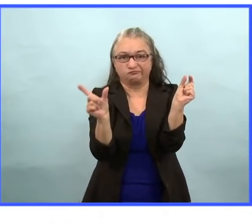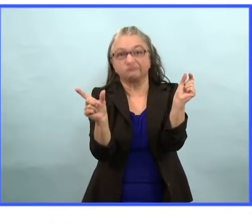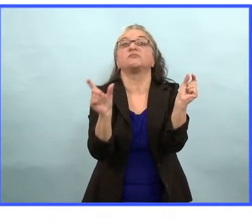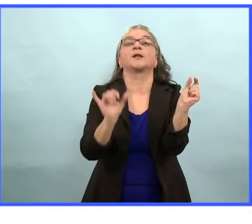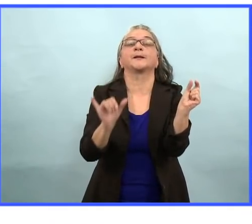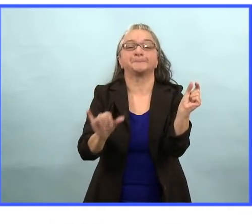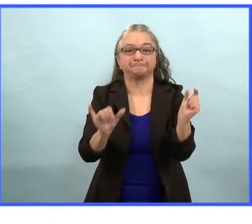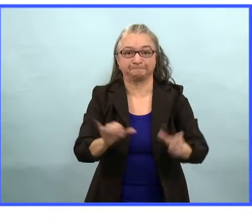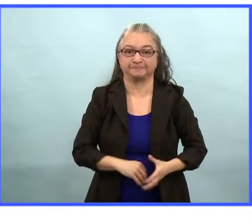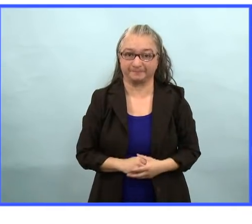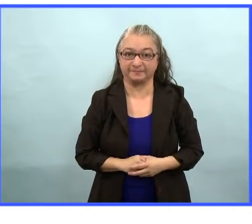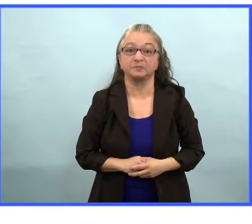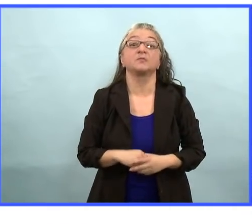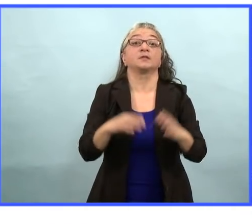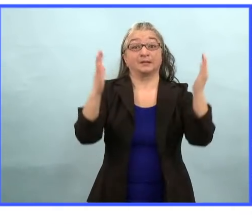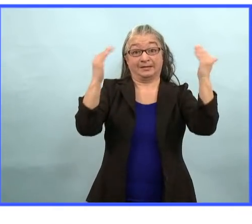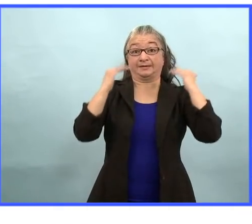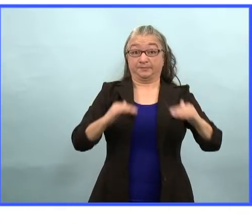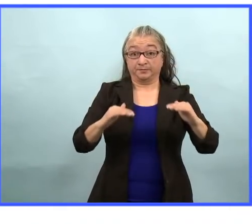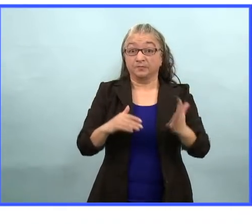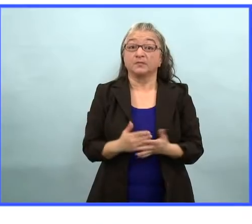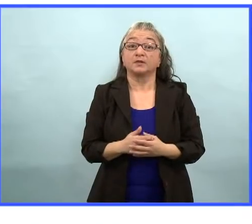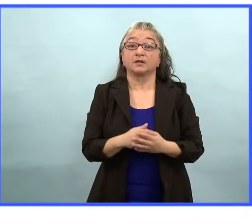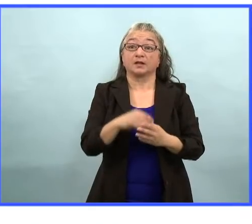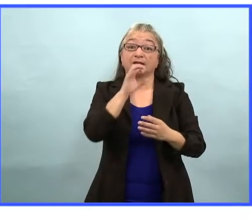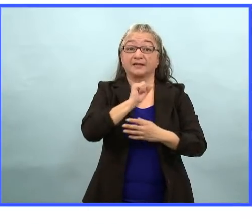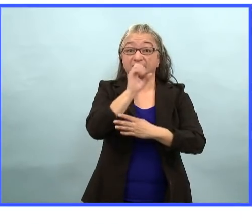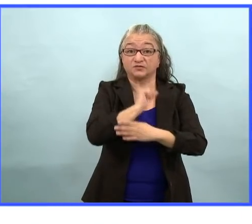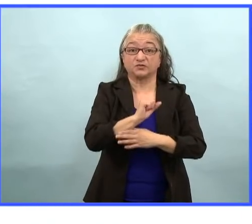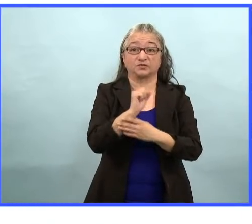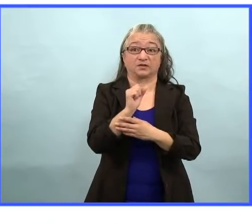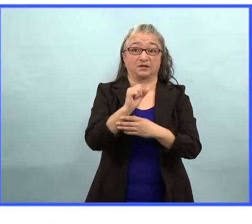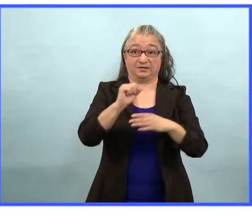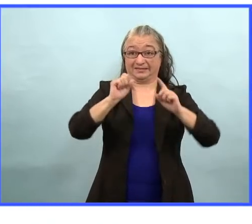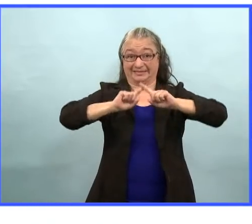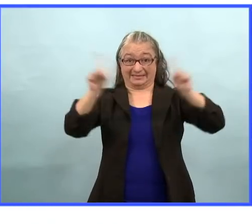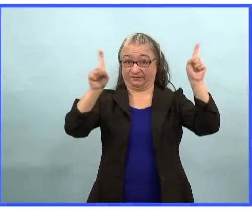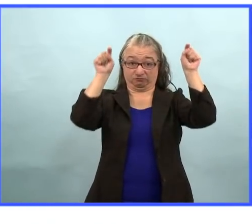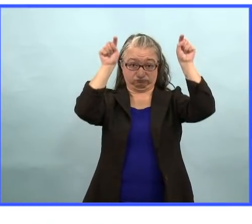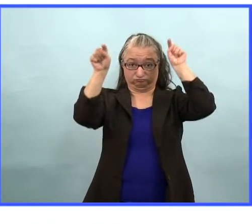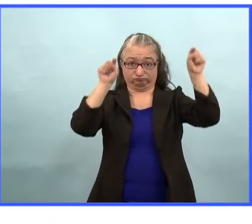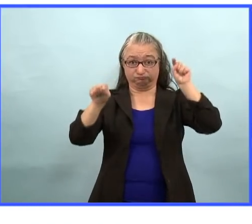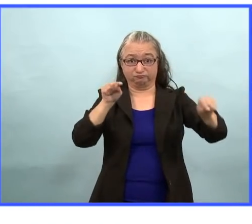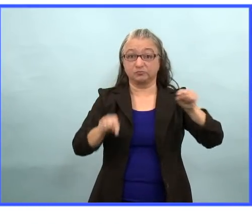the age structure uh of people who've received the vaccine doses if we can go to that slide please